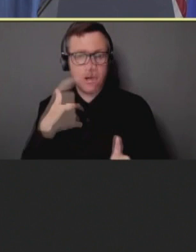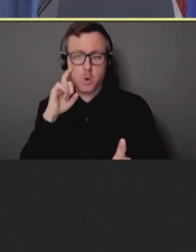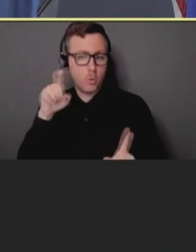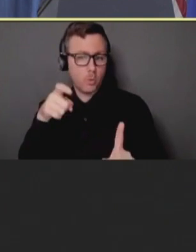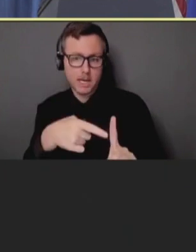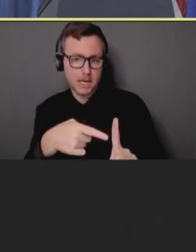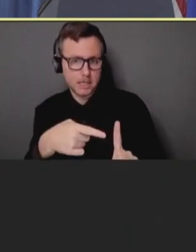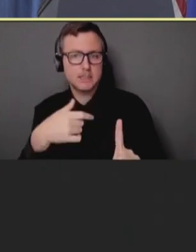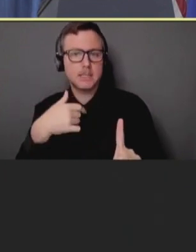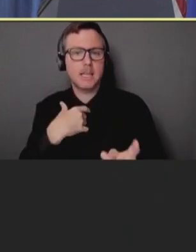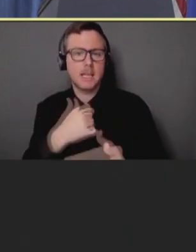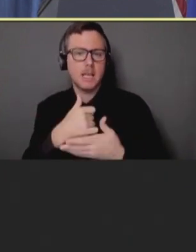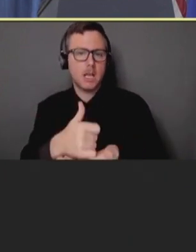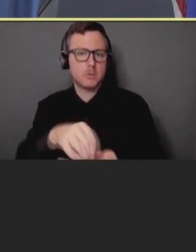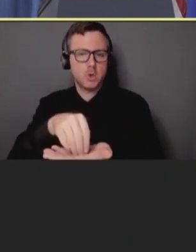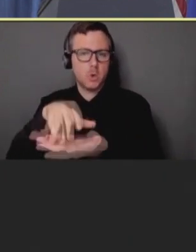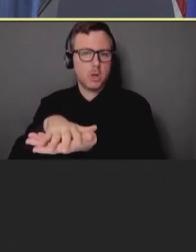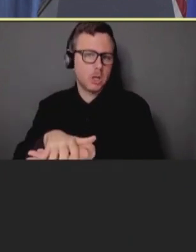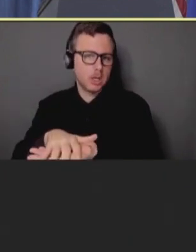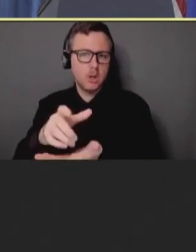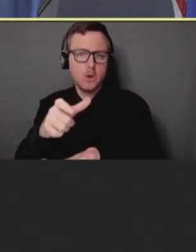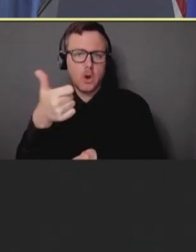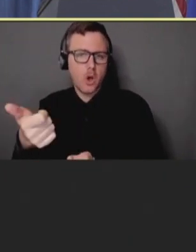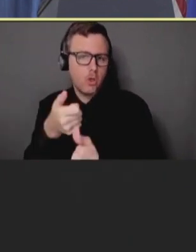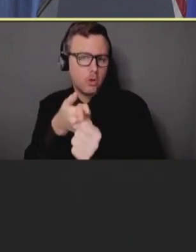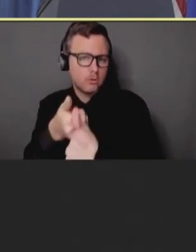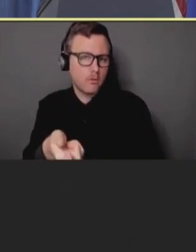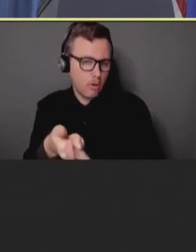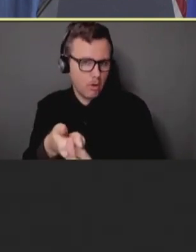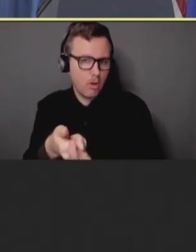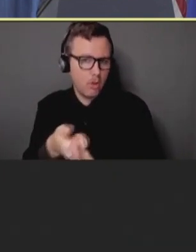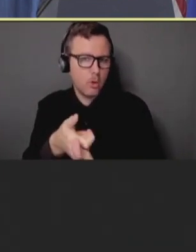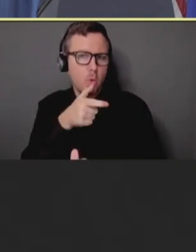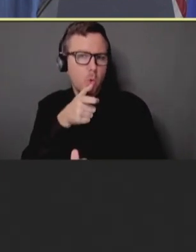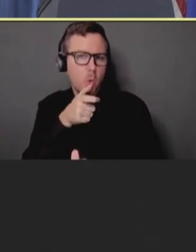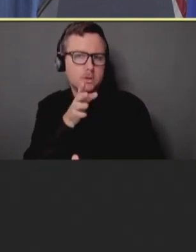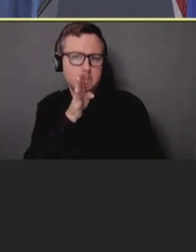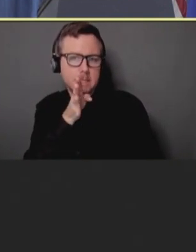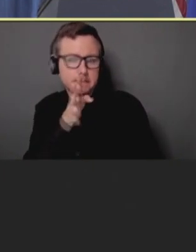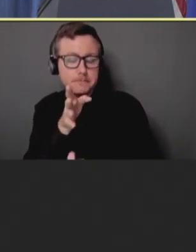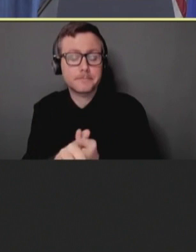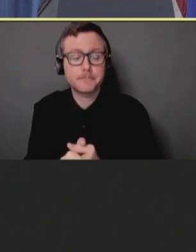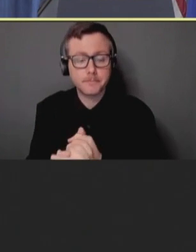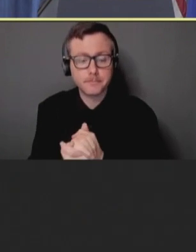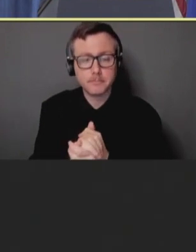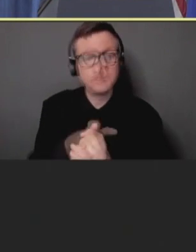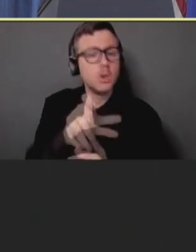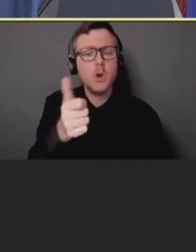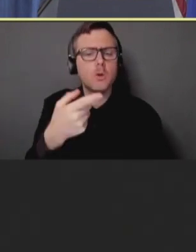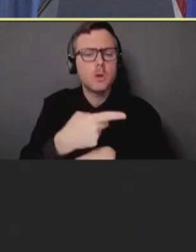This helps our note taker and others to follow along. Throughout the day there will be opportunities for committee discussion.